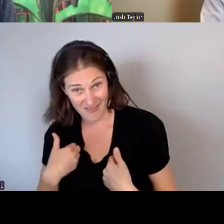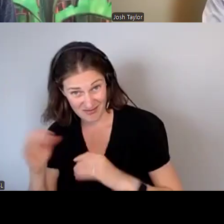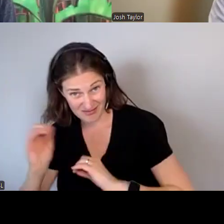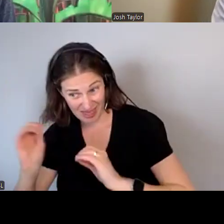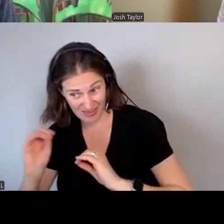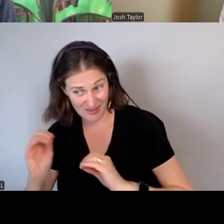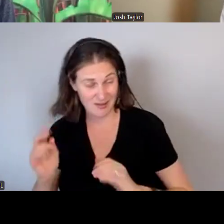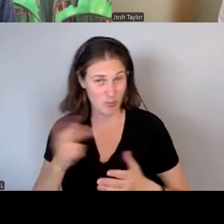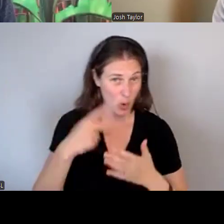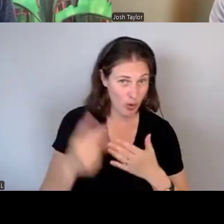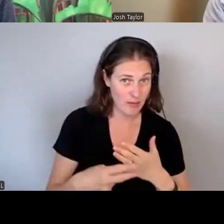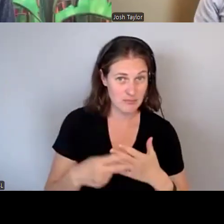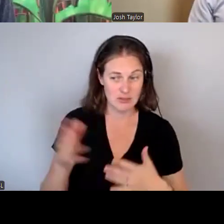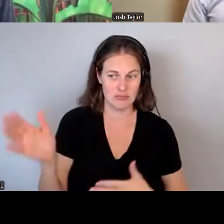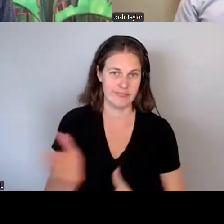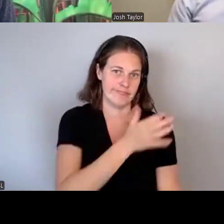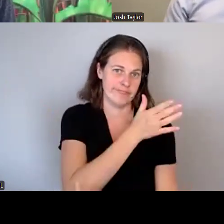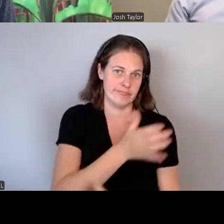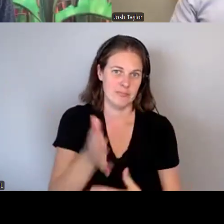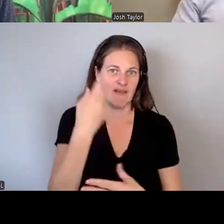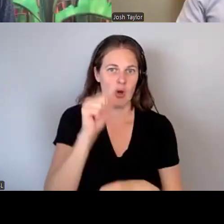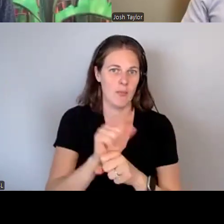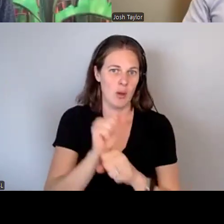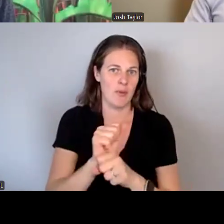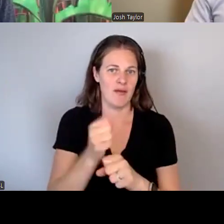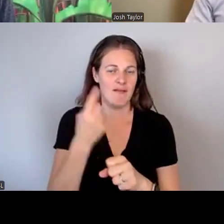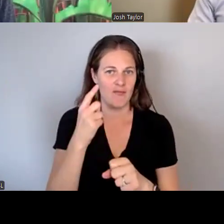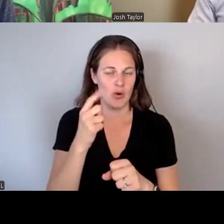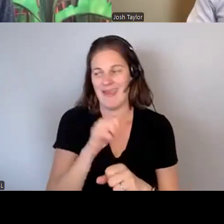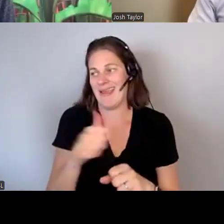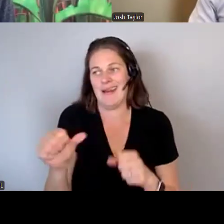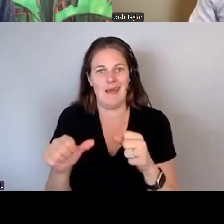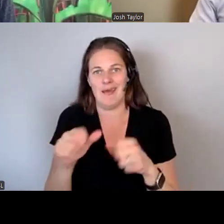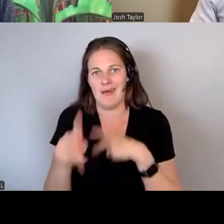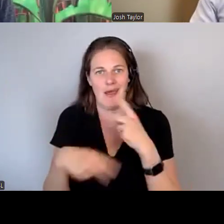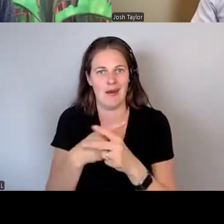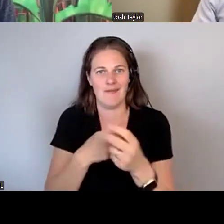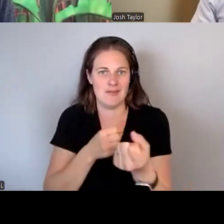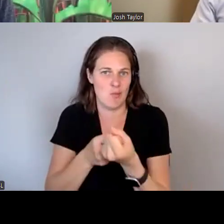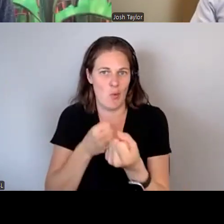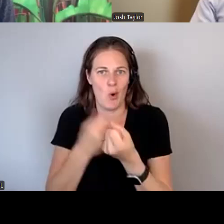programs for employment for people or any kind of support for people with disabilities.